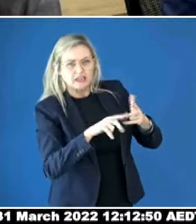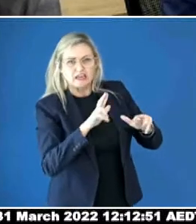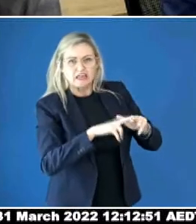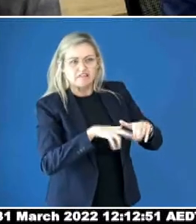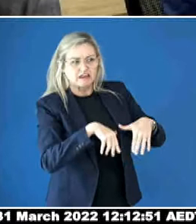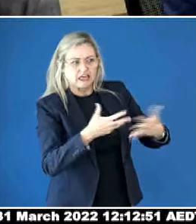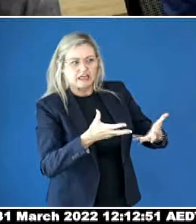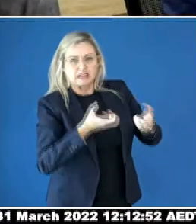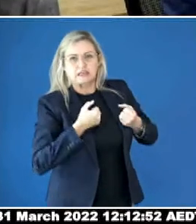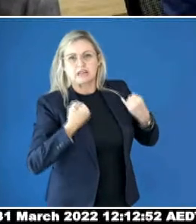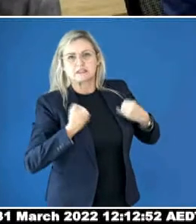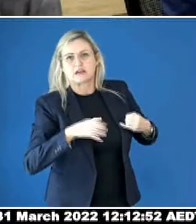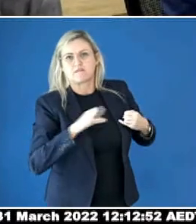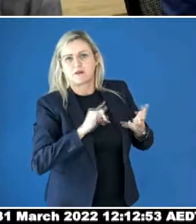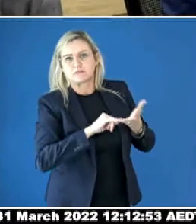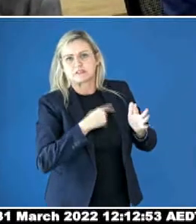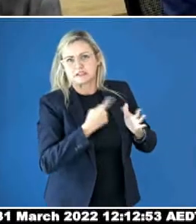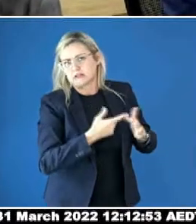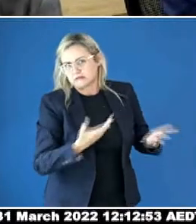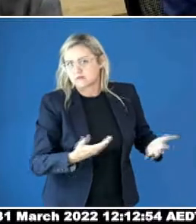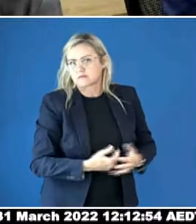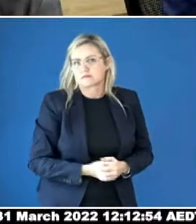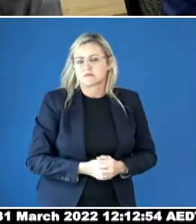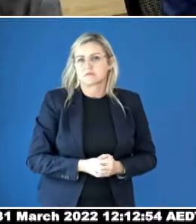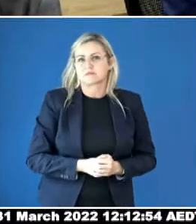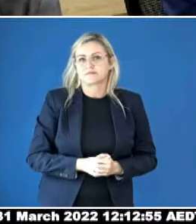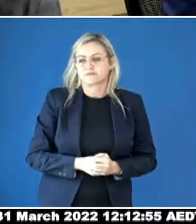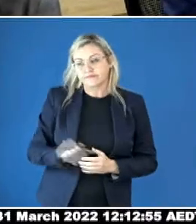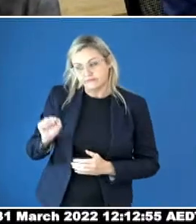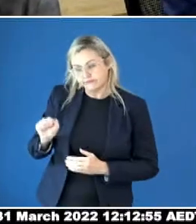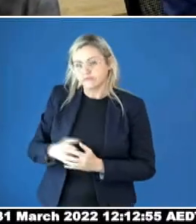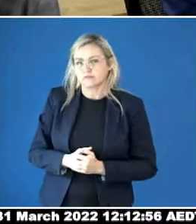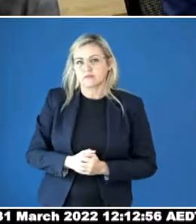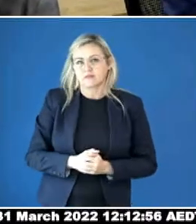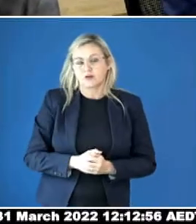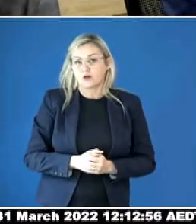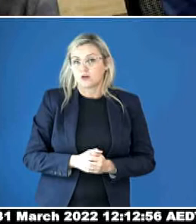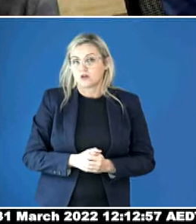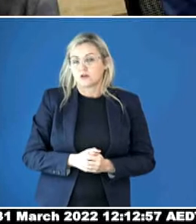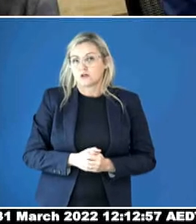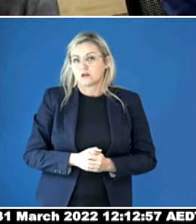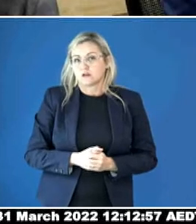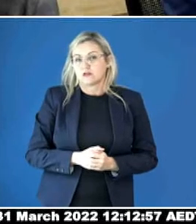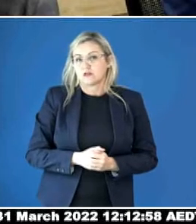Yes. MS FRASER: Ms Cumming, do you accept that the only document that